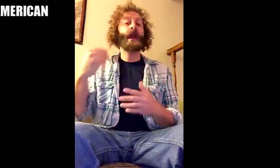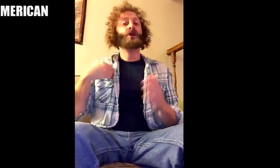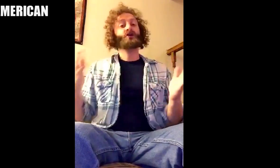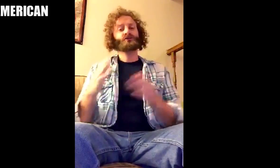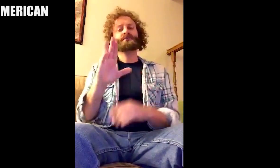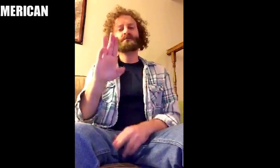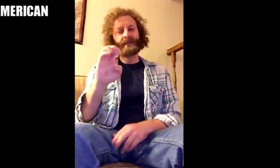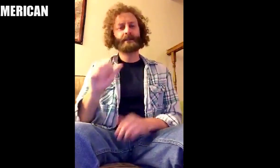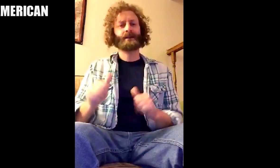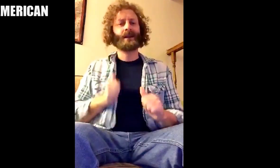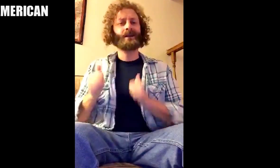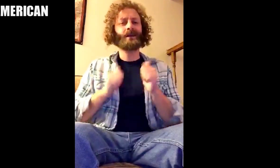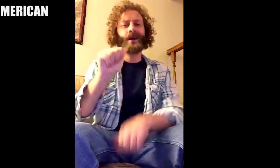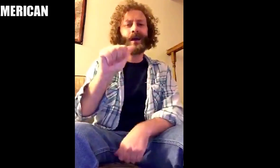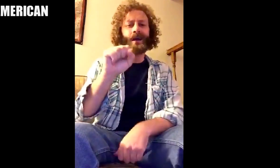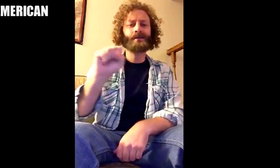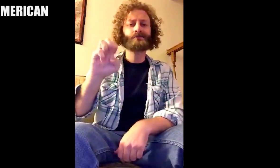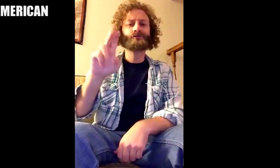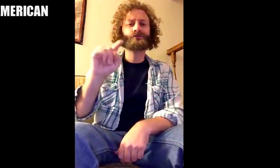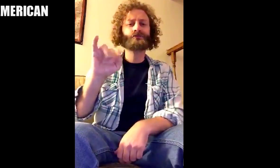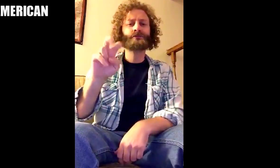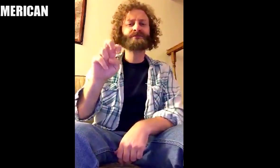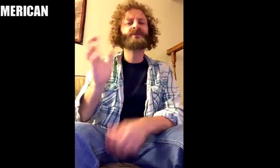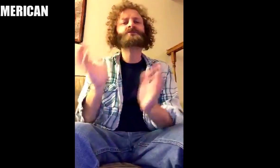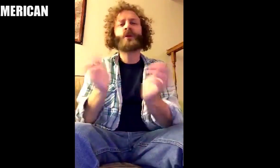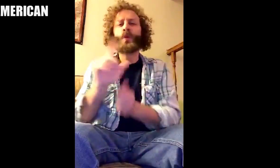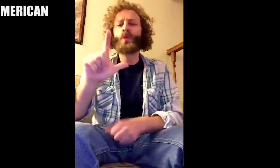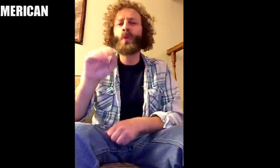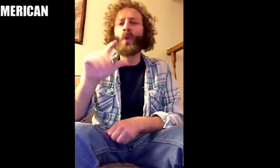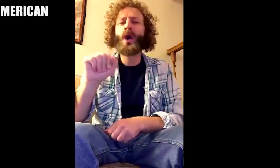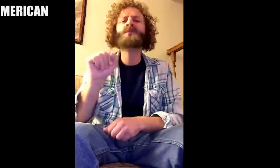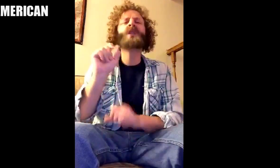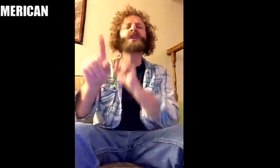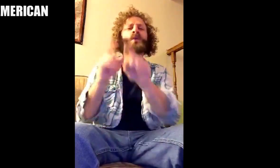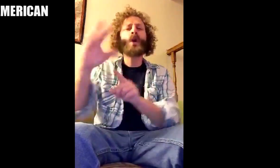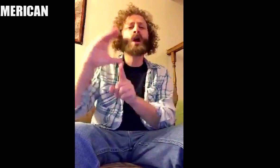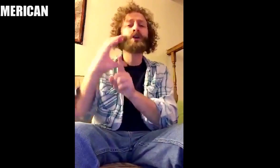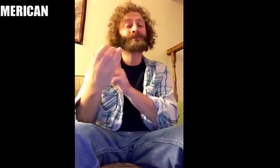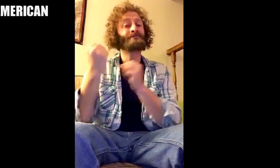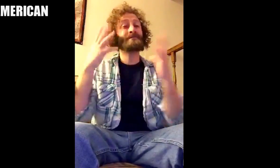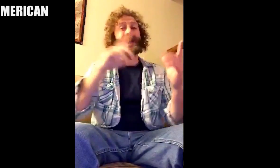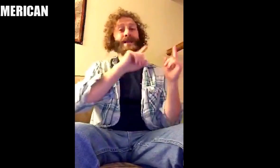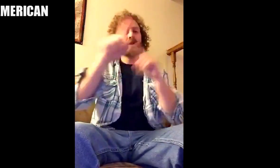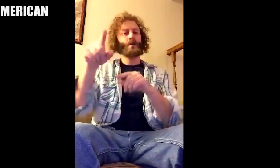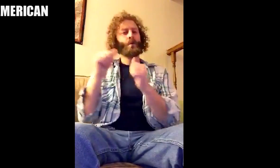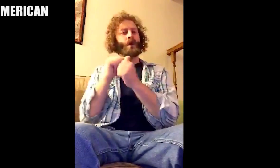Be assertive, chat with the locals. Ask them about their culture.